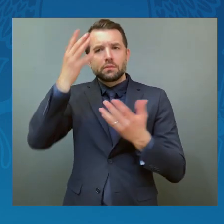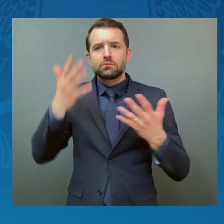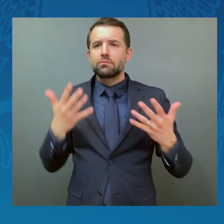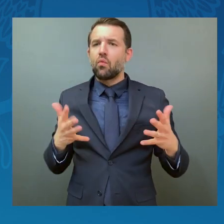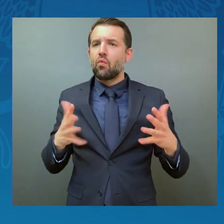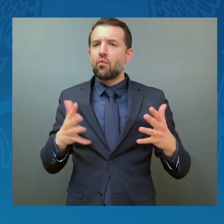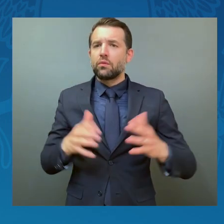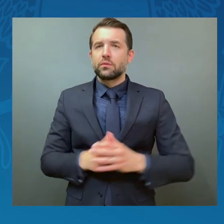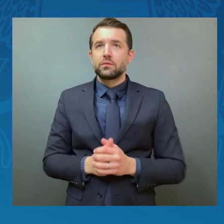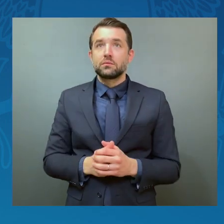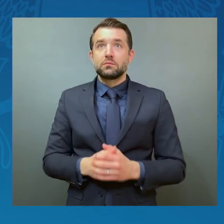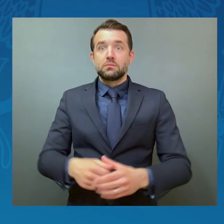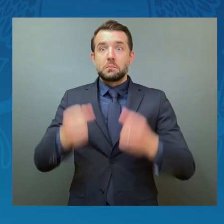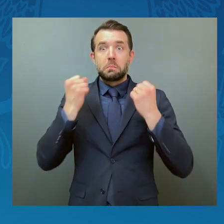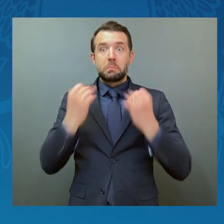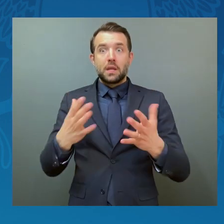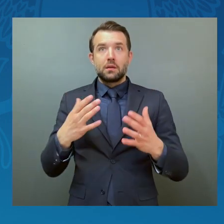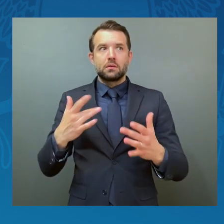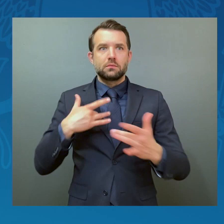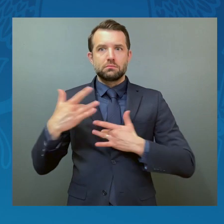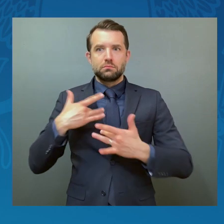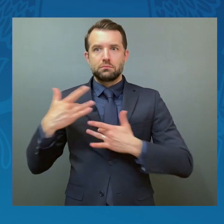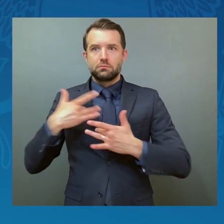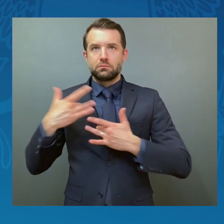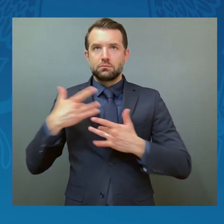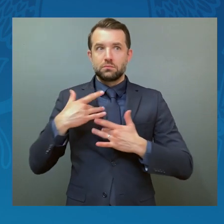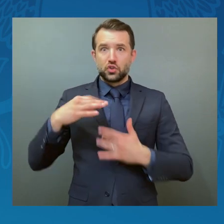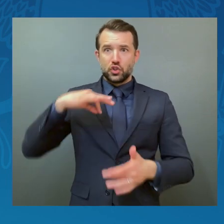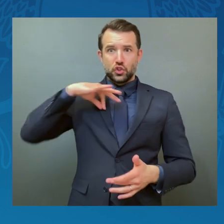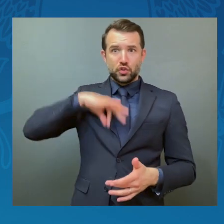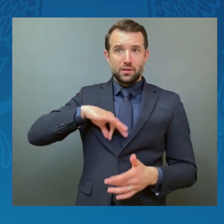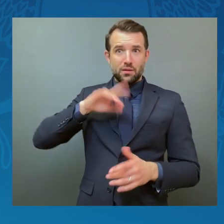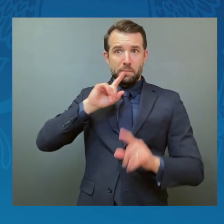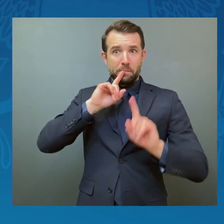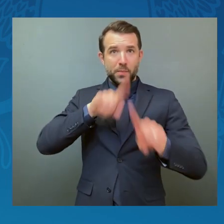are now being used as a weapon to coerce people